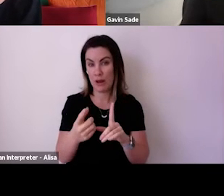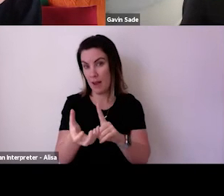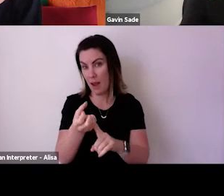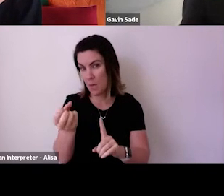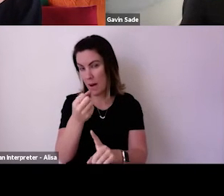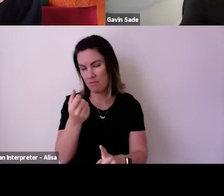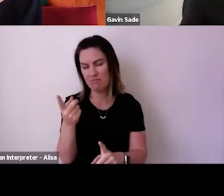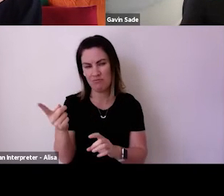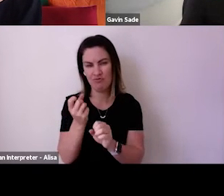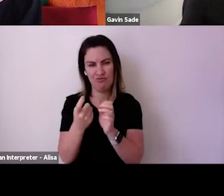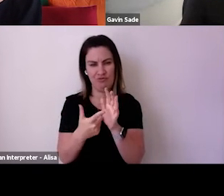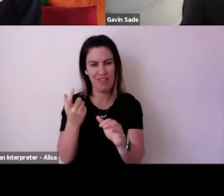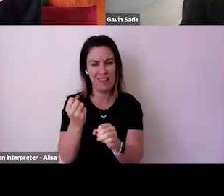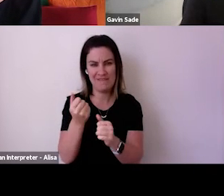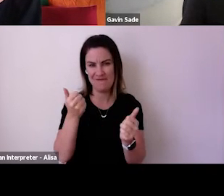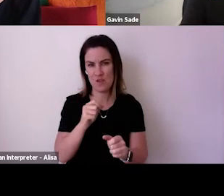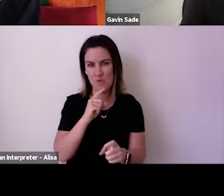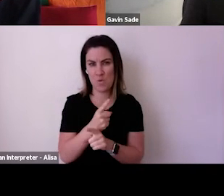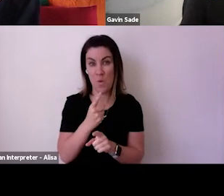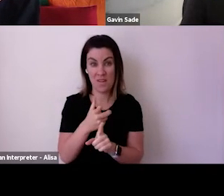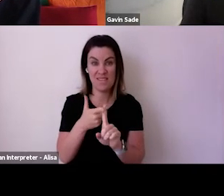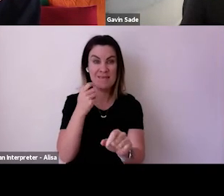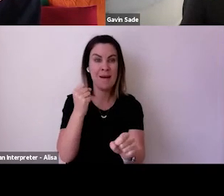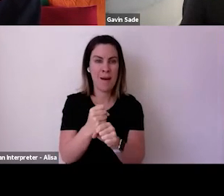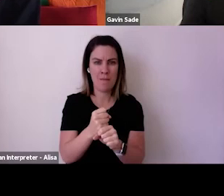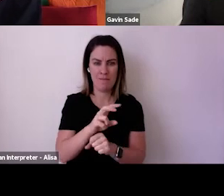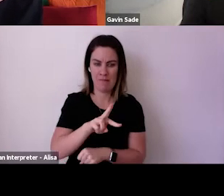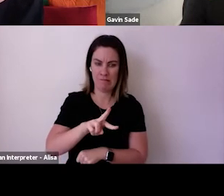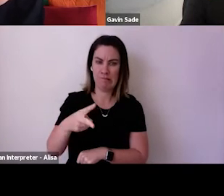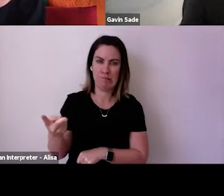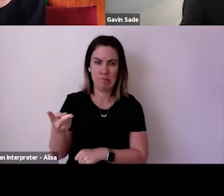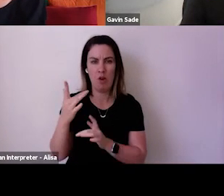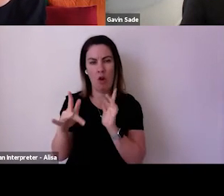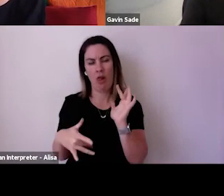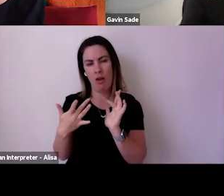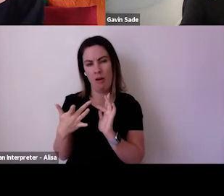Greg mentioned examples of how that online pivot , excuse the term, occurred in Paris in